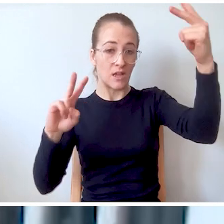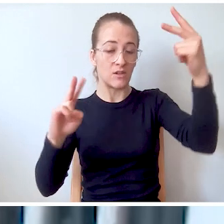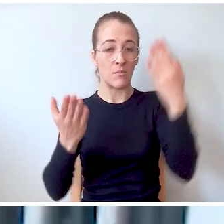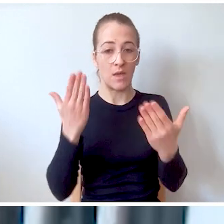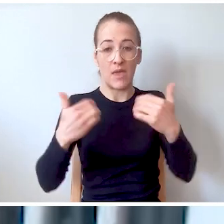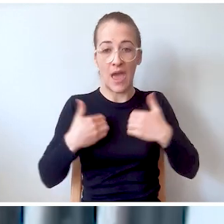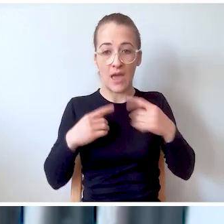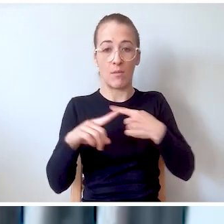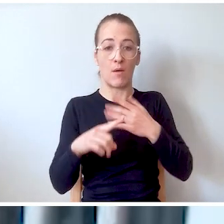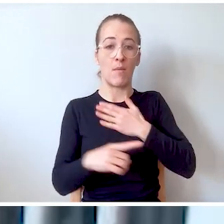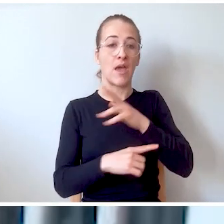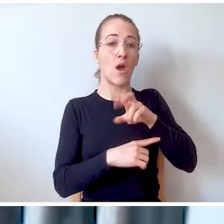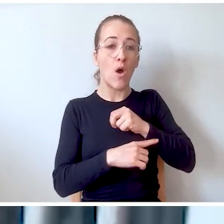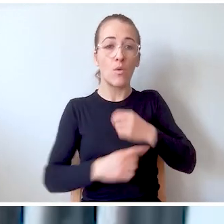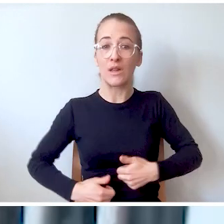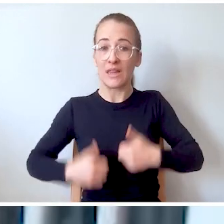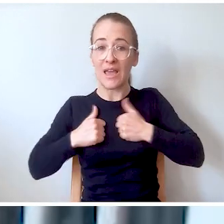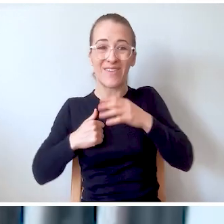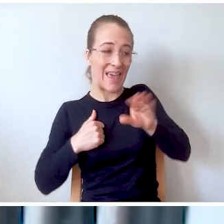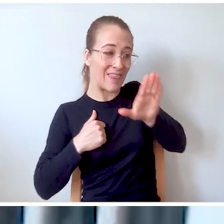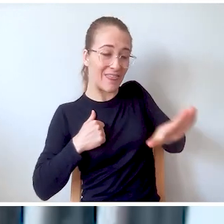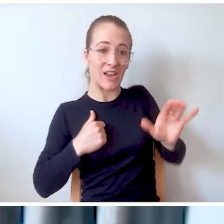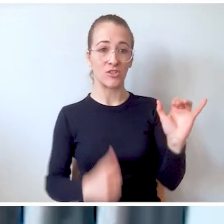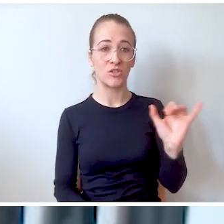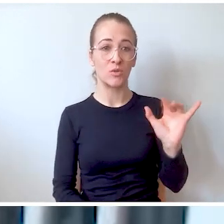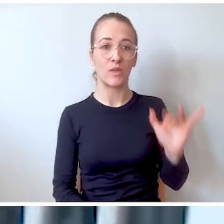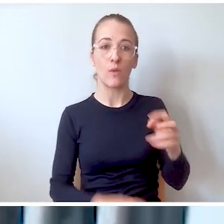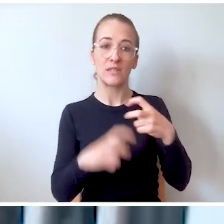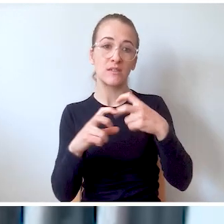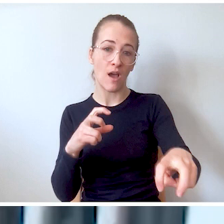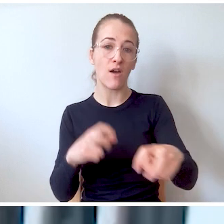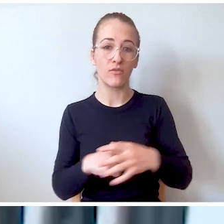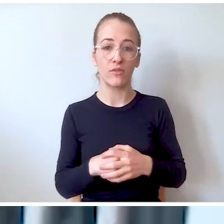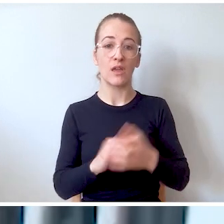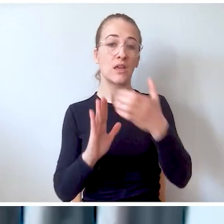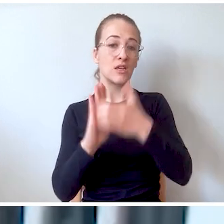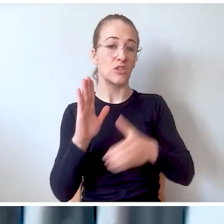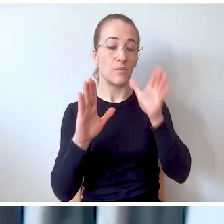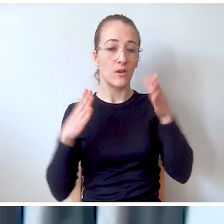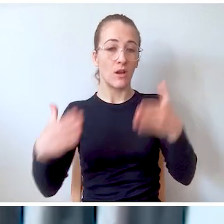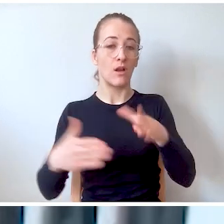about my own life and theirs as well. So that was very difficult. The chapter I devoted to love,